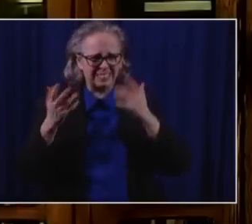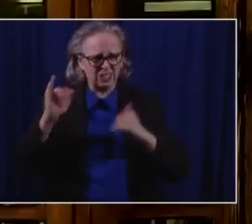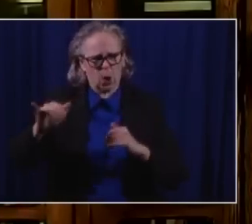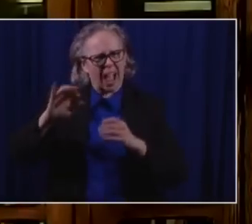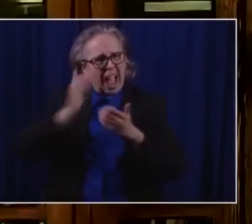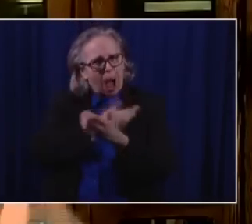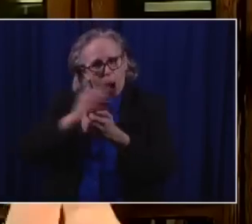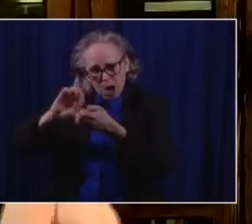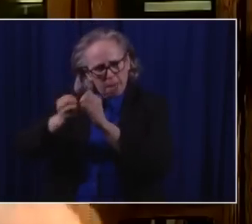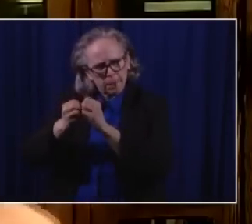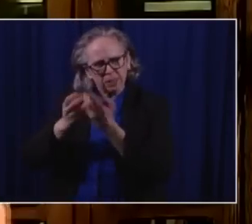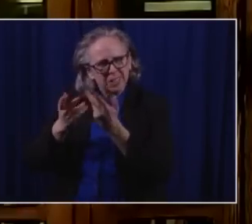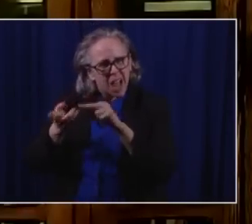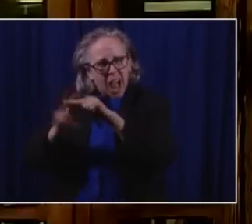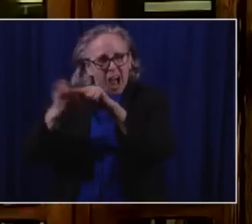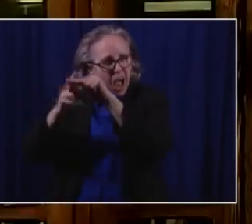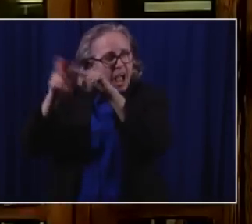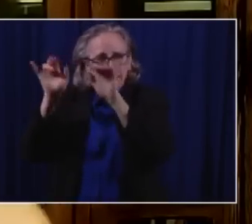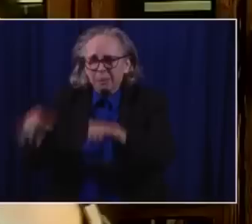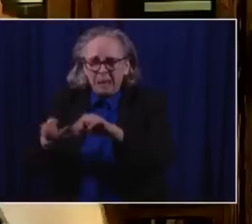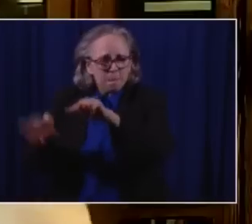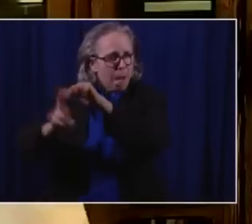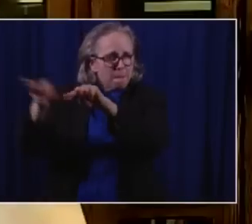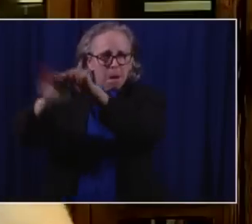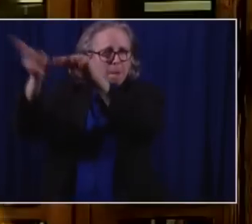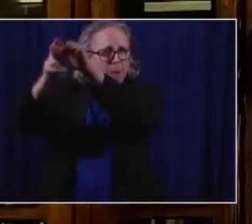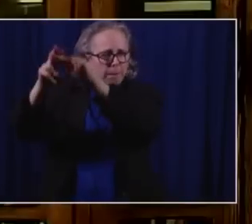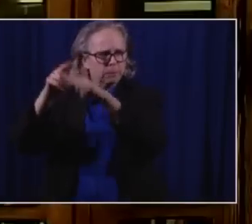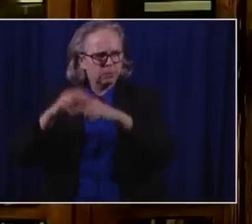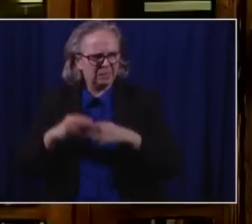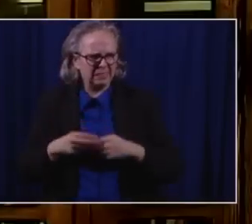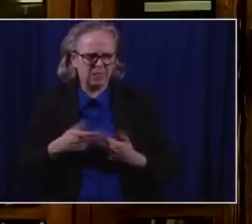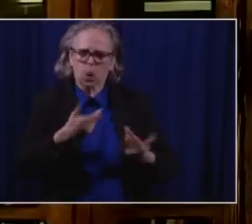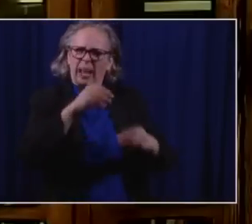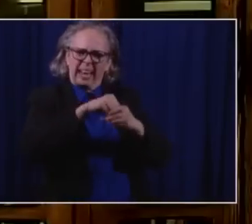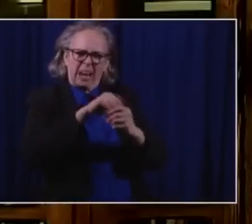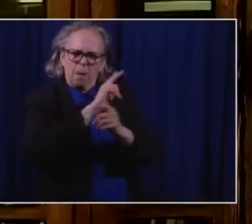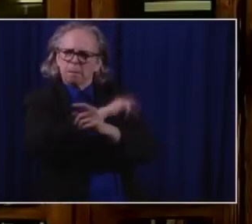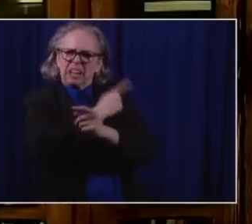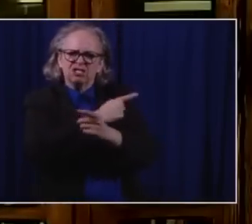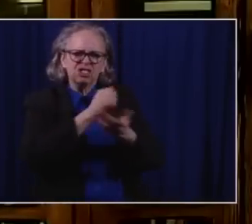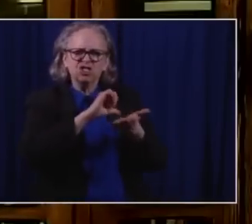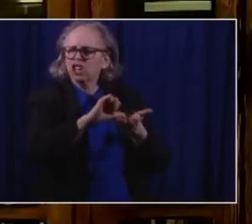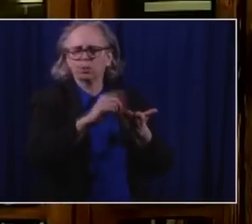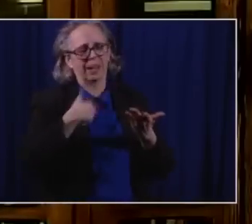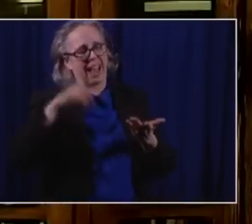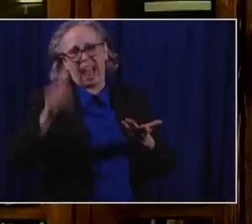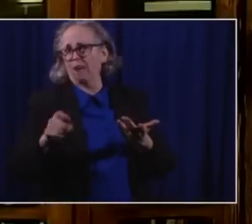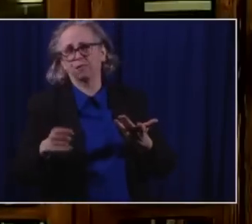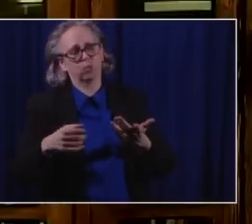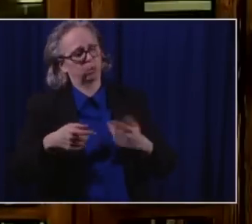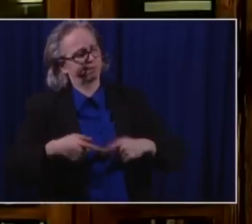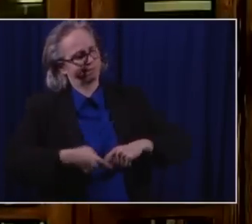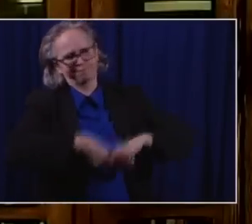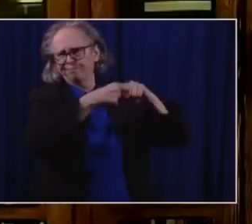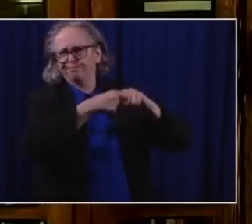we're going to start putting this off. That's the second step up is delaying inpatient surgeries